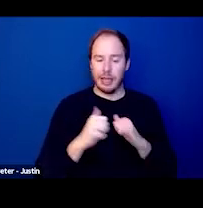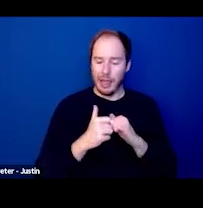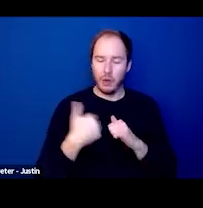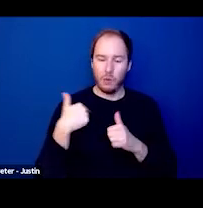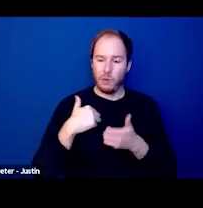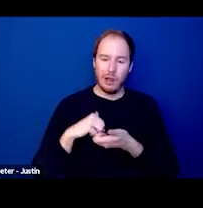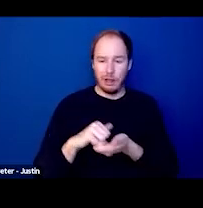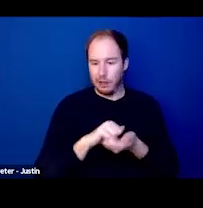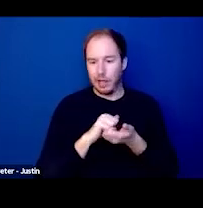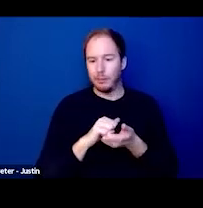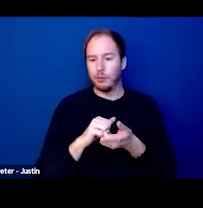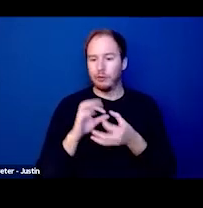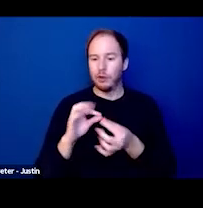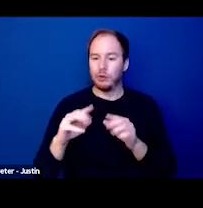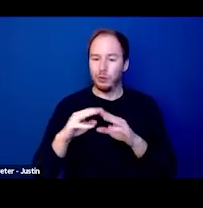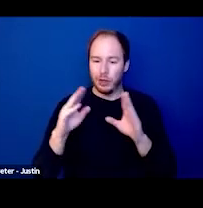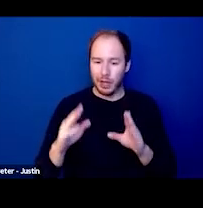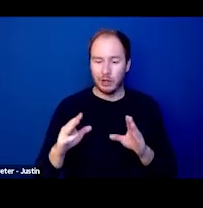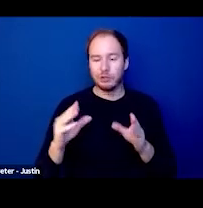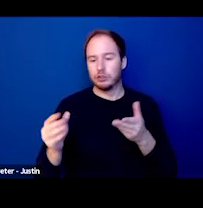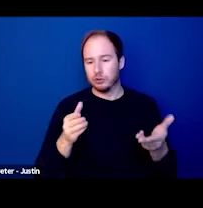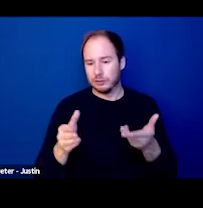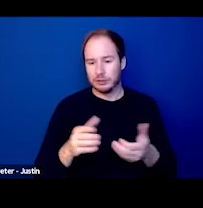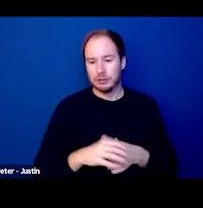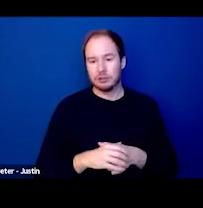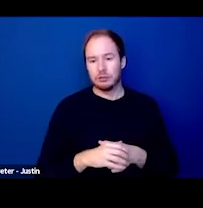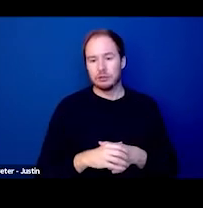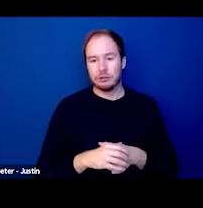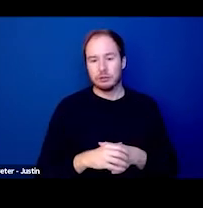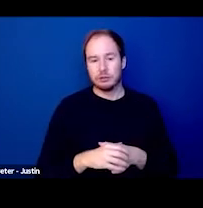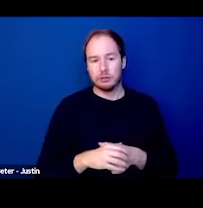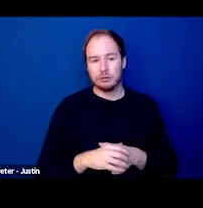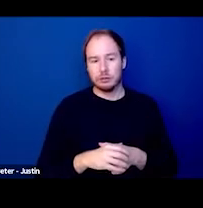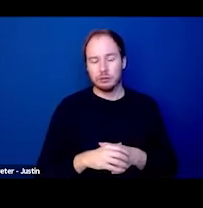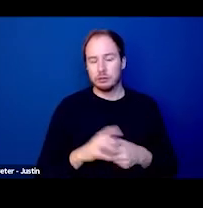regarding housing and housing services. So one of the two biggest ways or two biggest projects